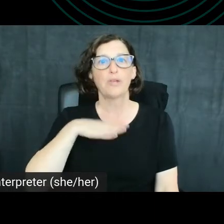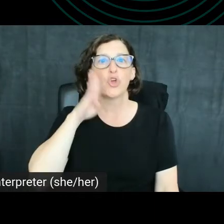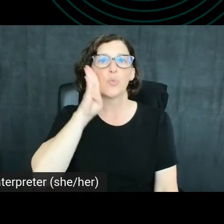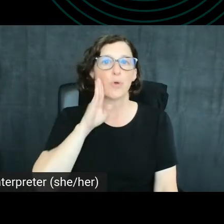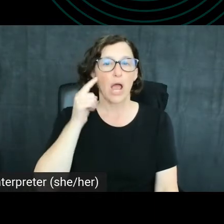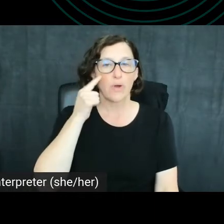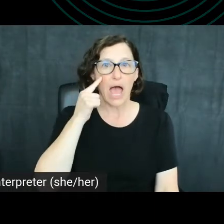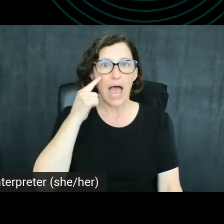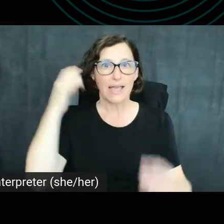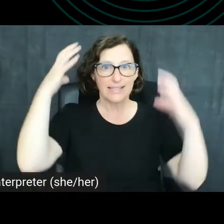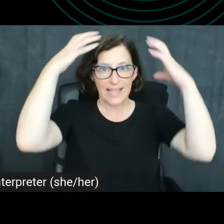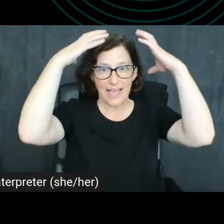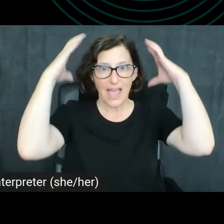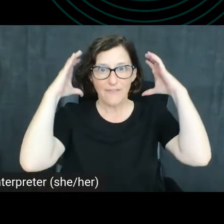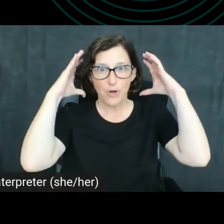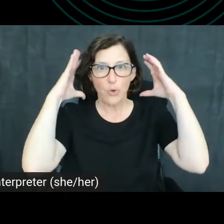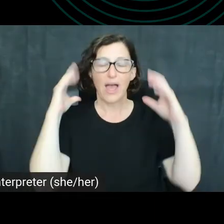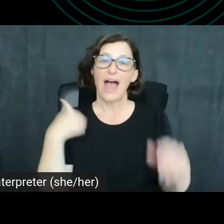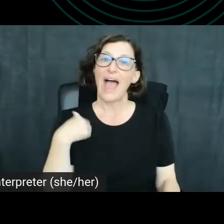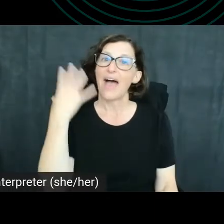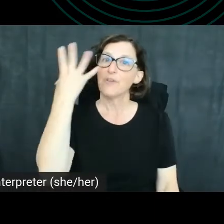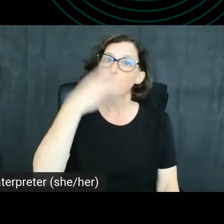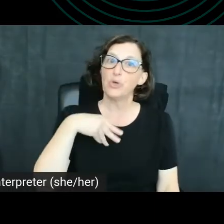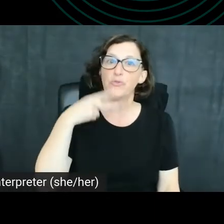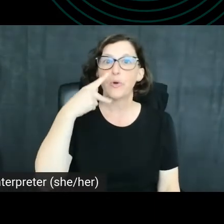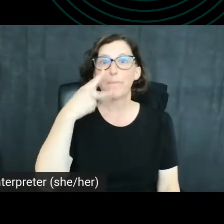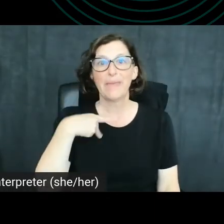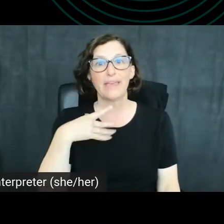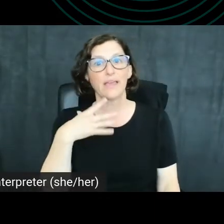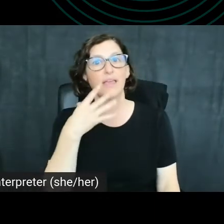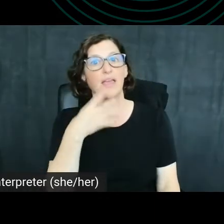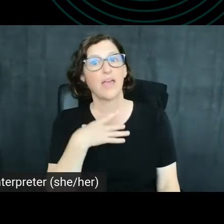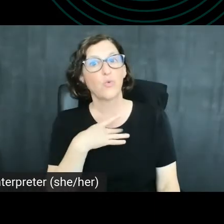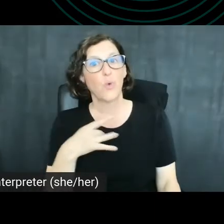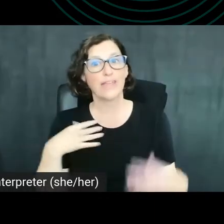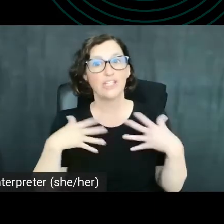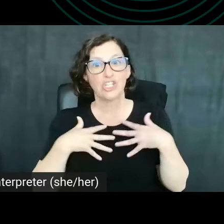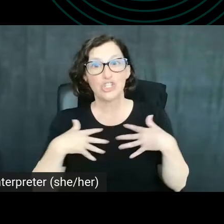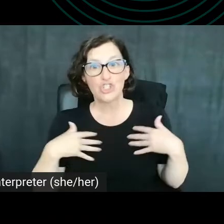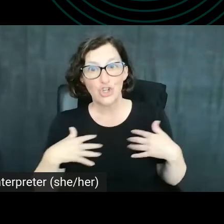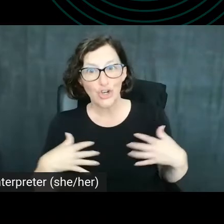I'm wearing a lovely pink and white striped shirt on this beautiful Friday afternoon.